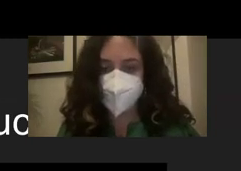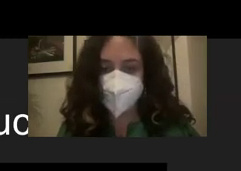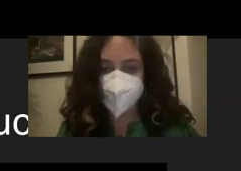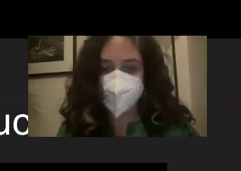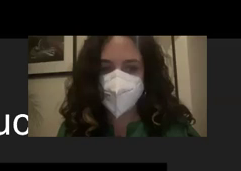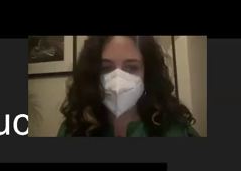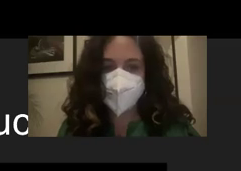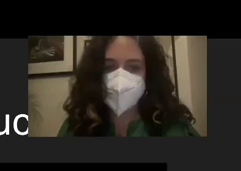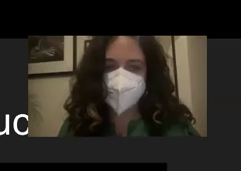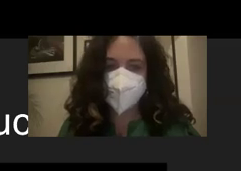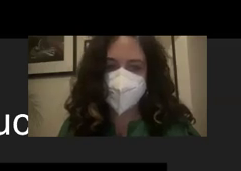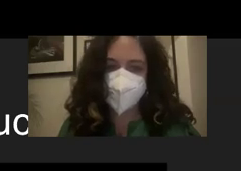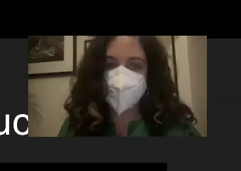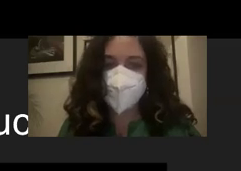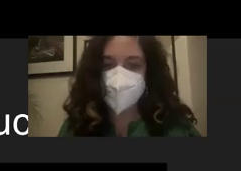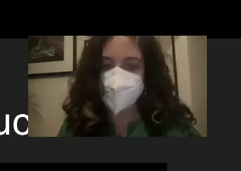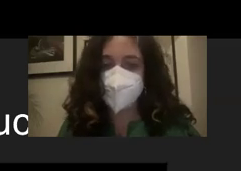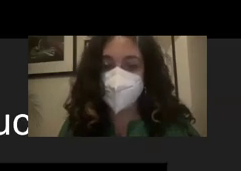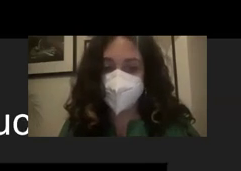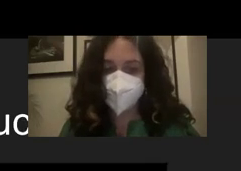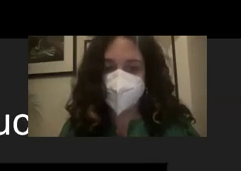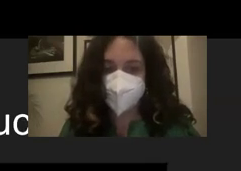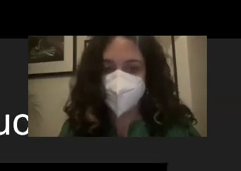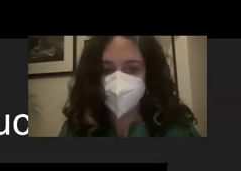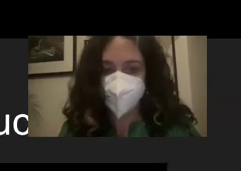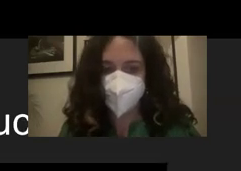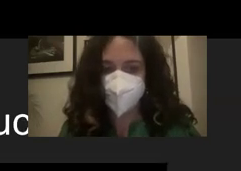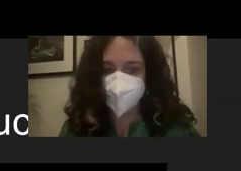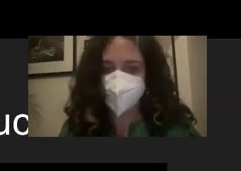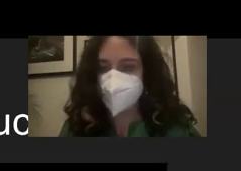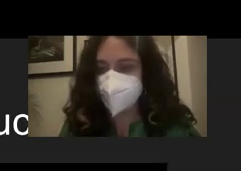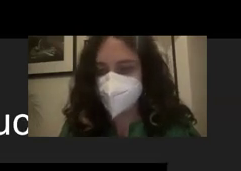begin with and yes it's really encouraging news in the context of omicron we're really encouraged